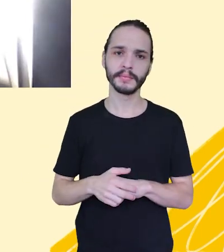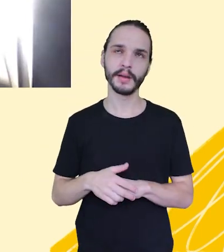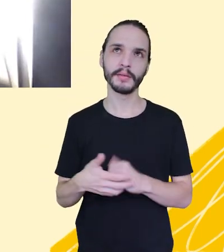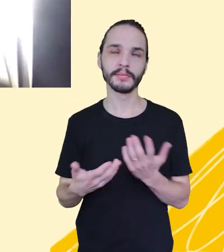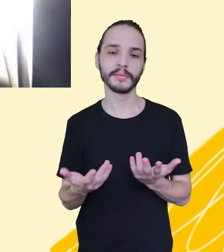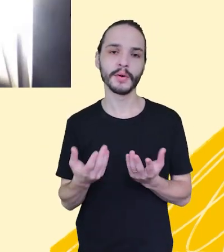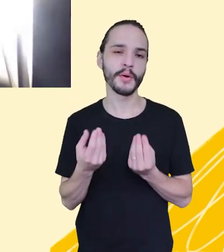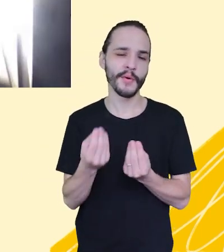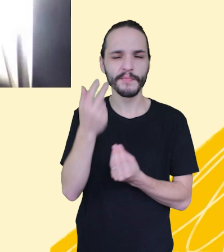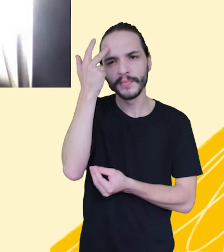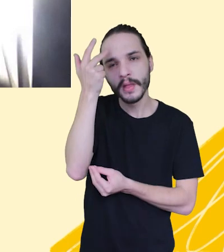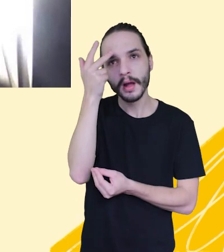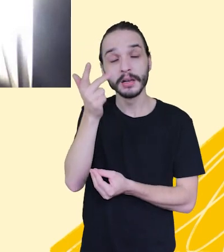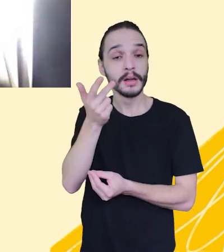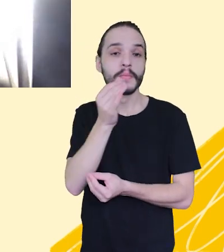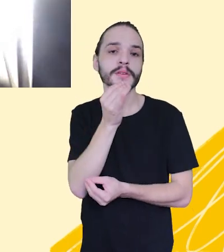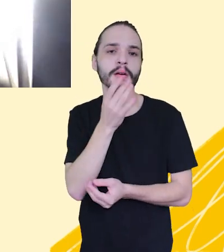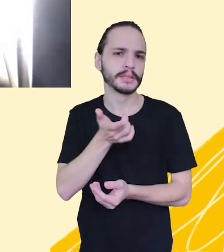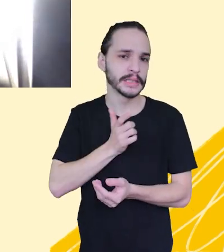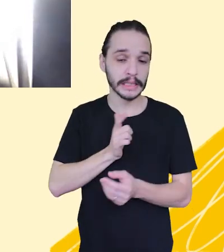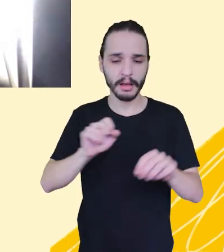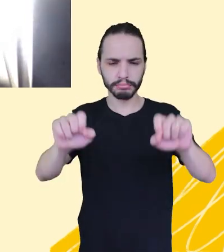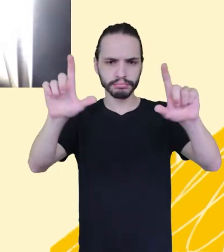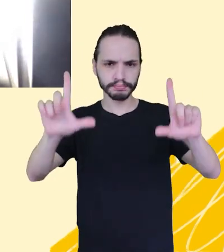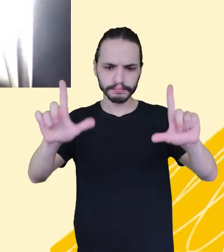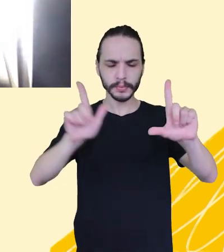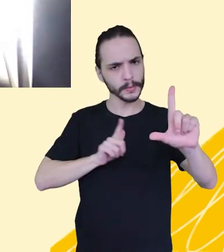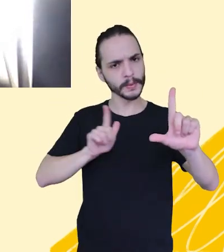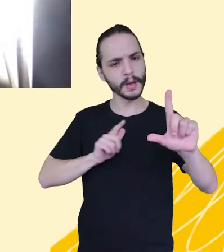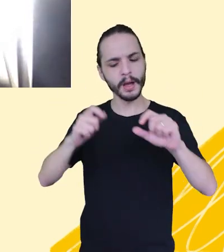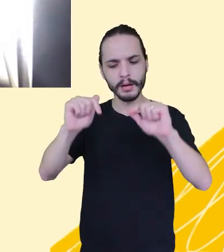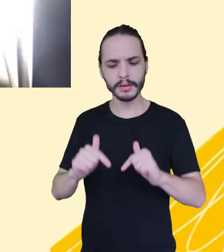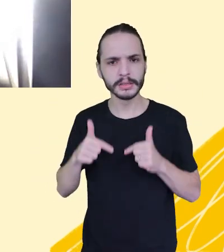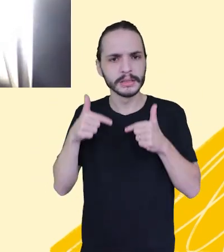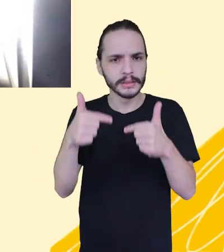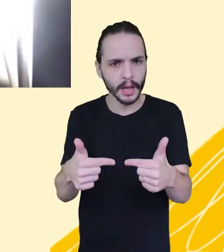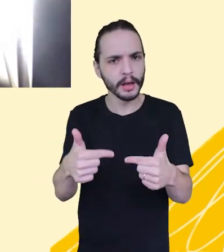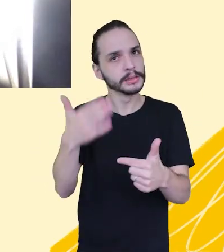When you have a scene where is action, because then you know what should happen.